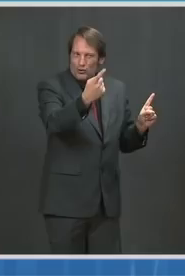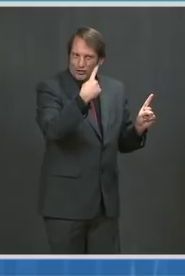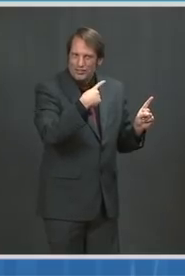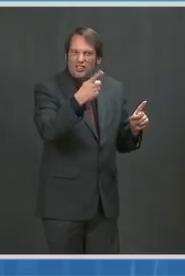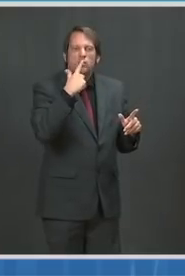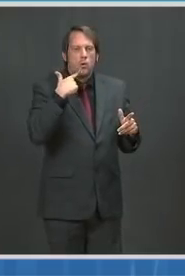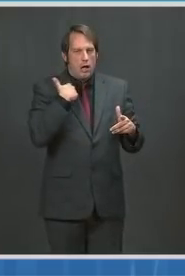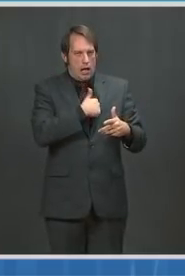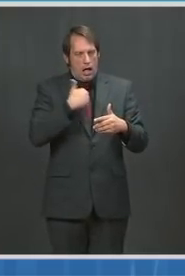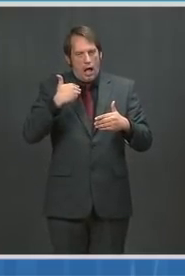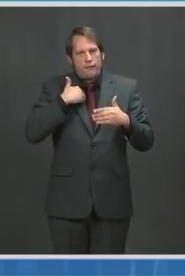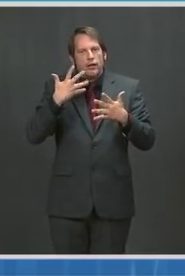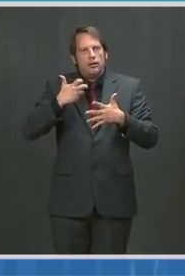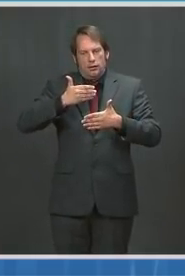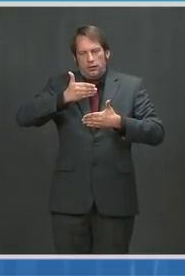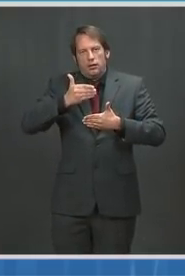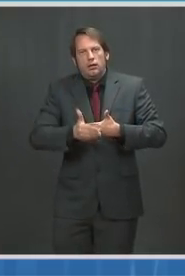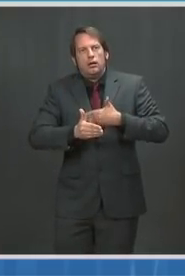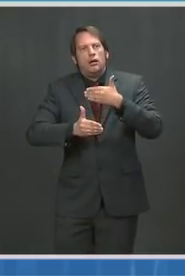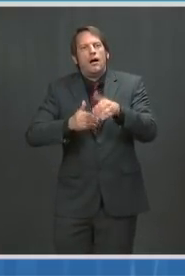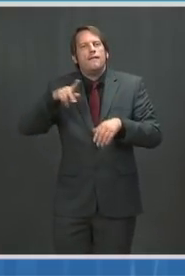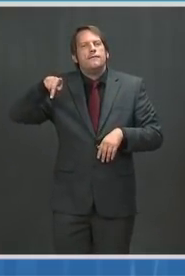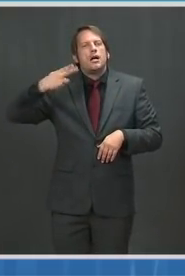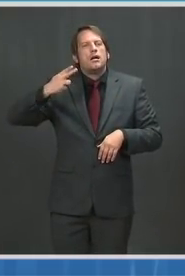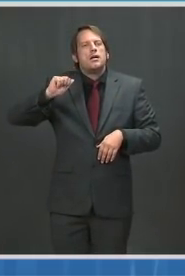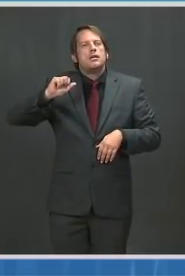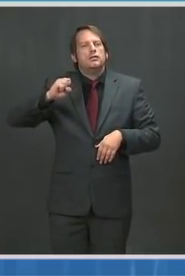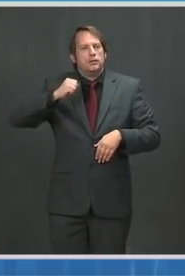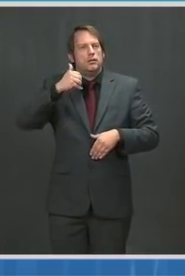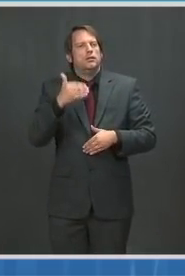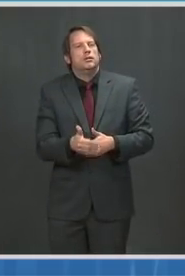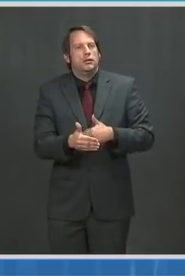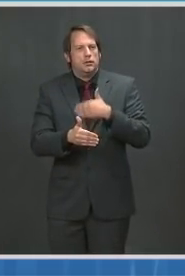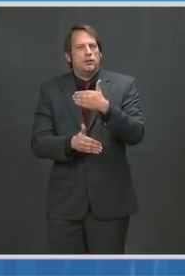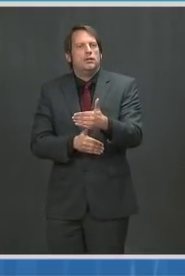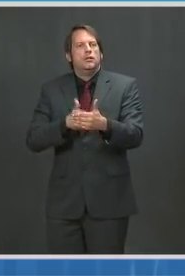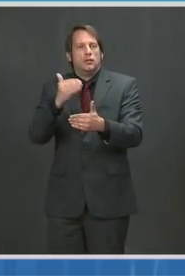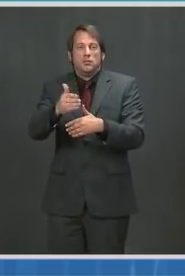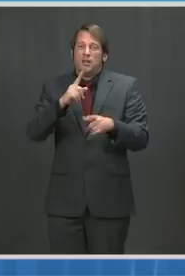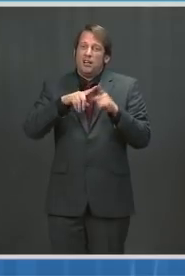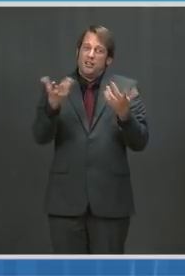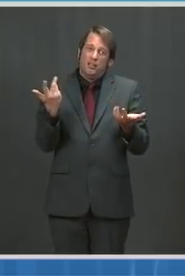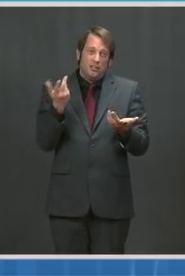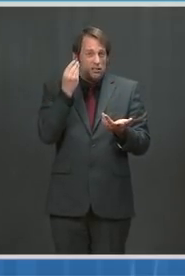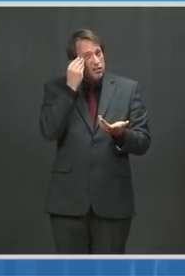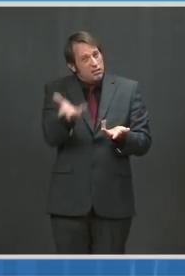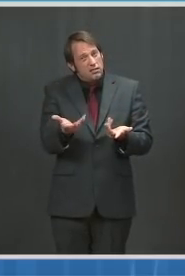And so to answer the question generally, we have a long way to go today to get the country